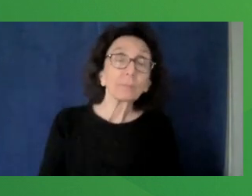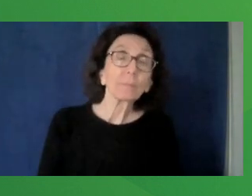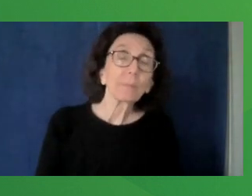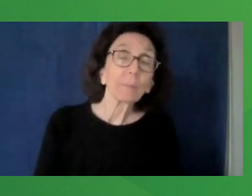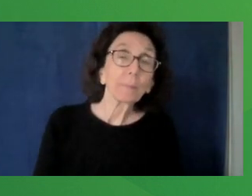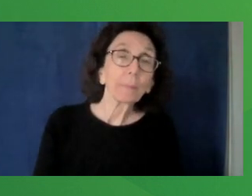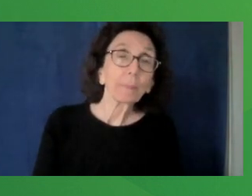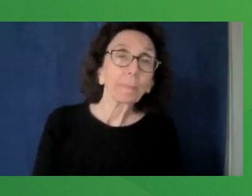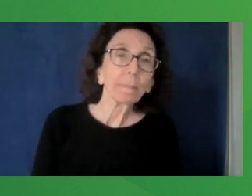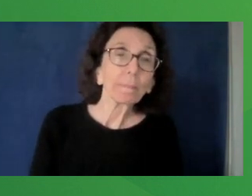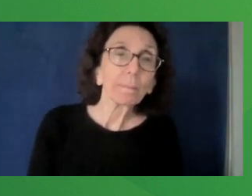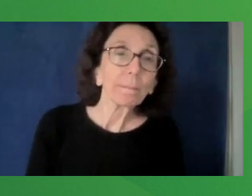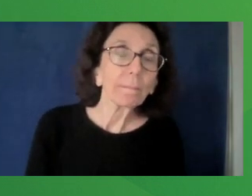And that is what was from one of